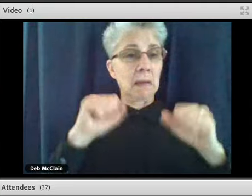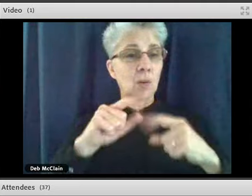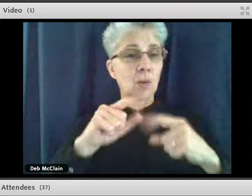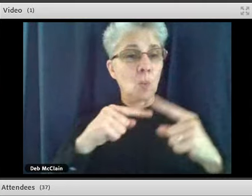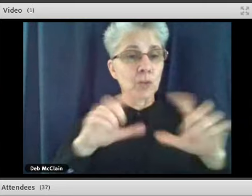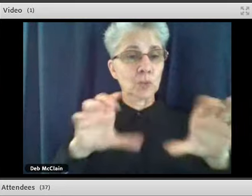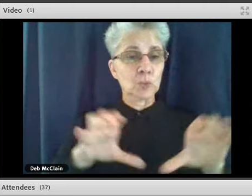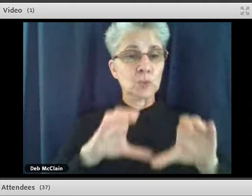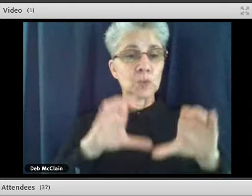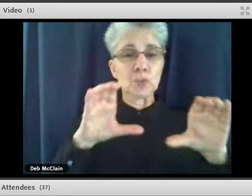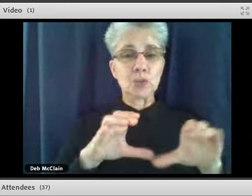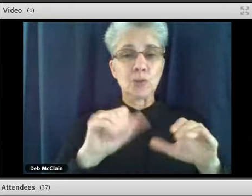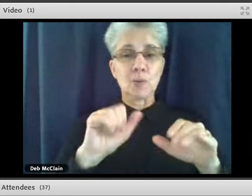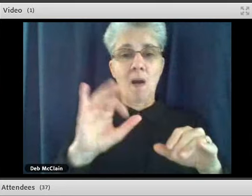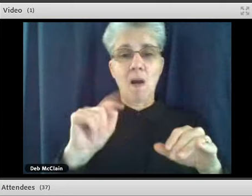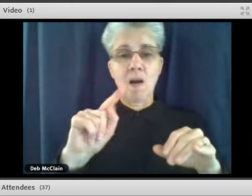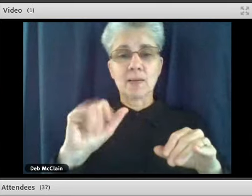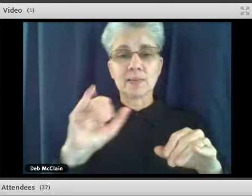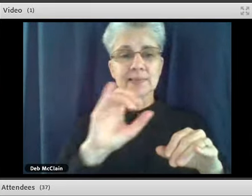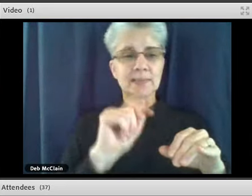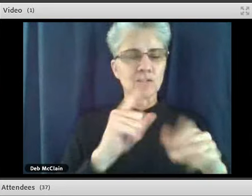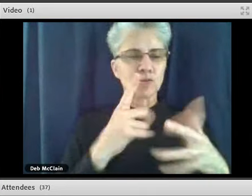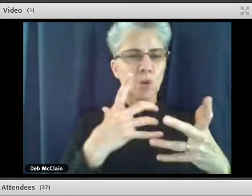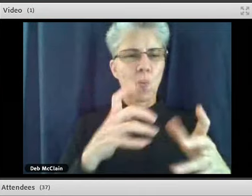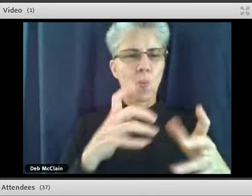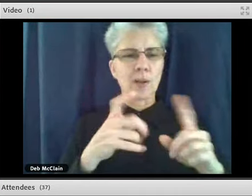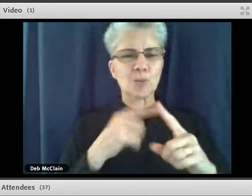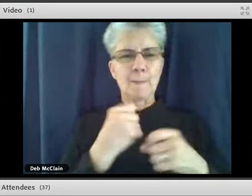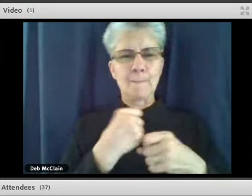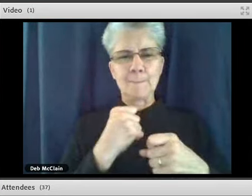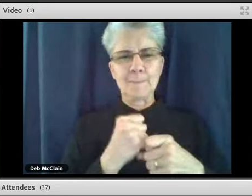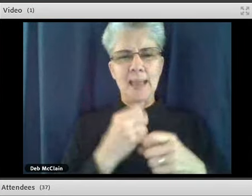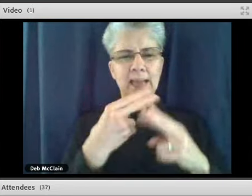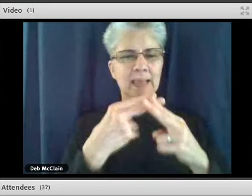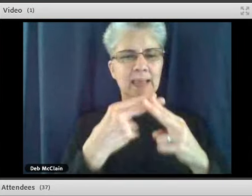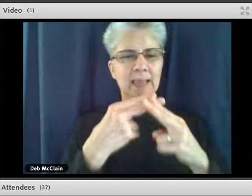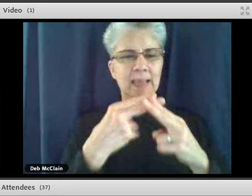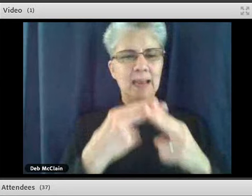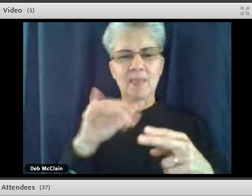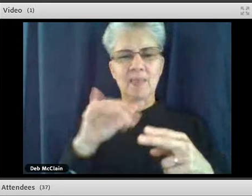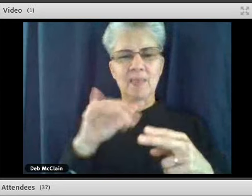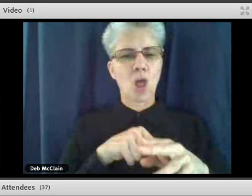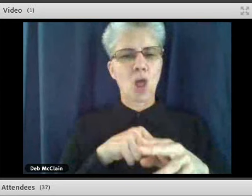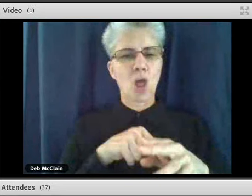So, some of the things you need to think about when you do a alt text, is you don't want to make it